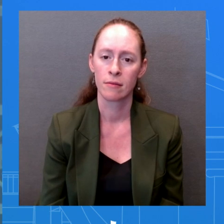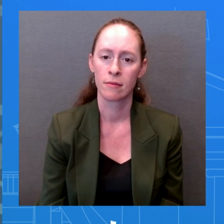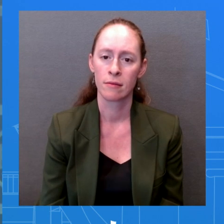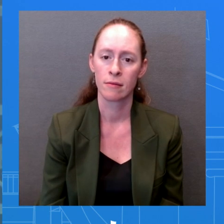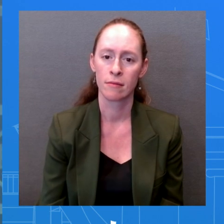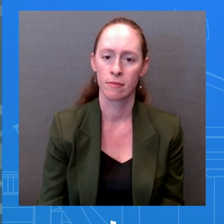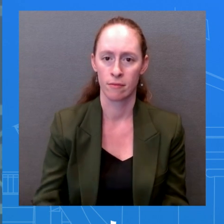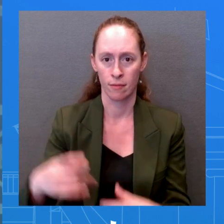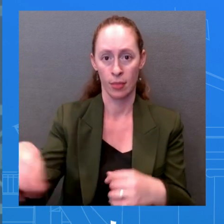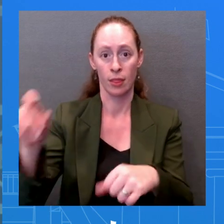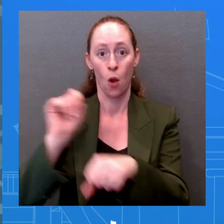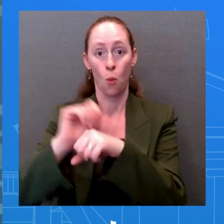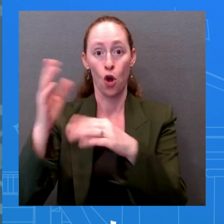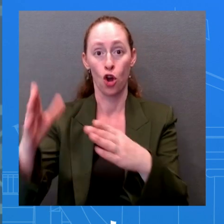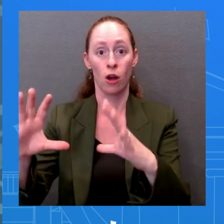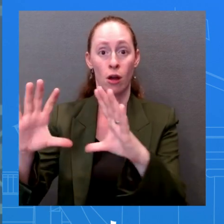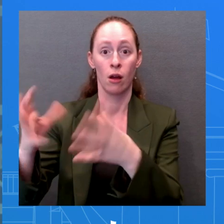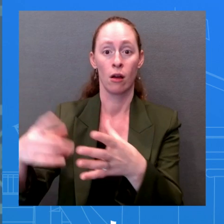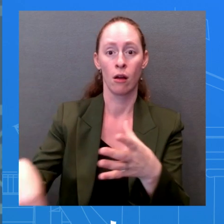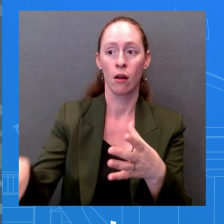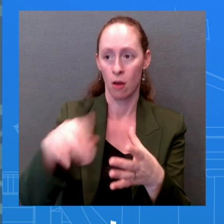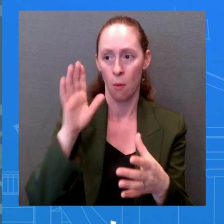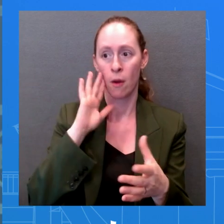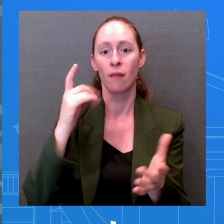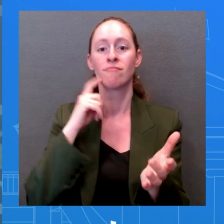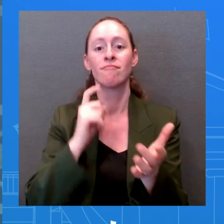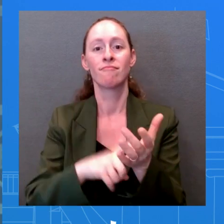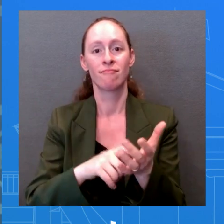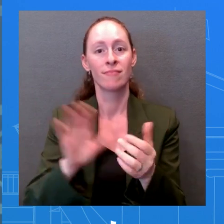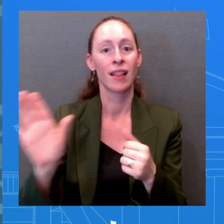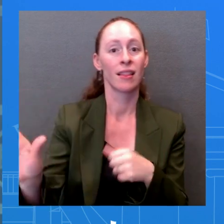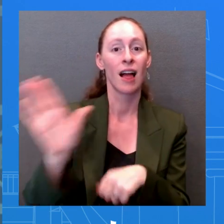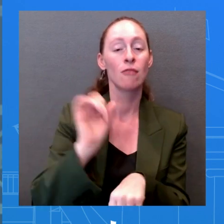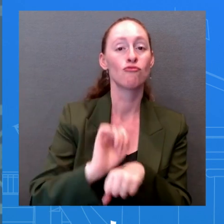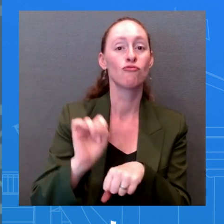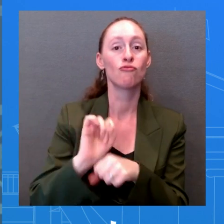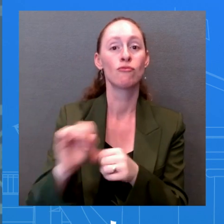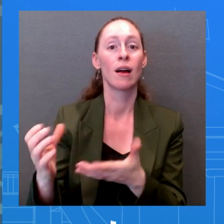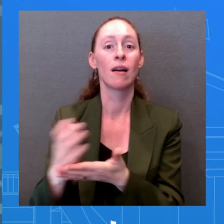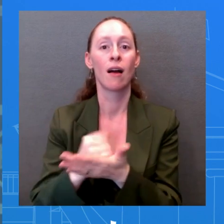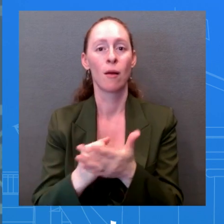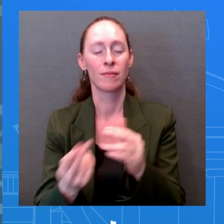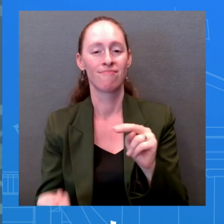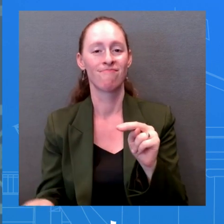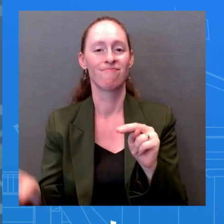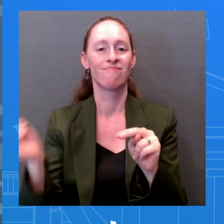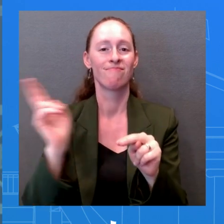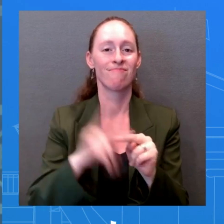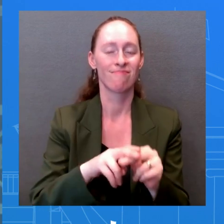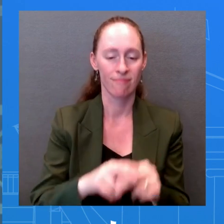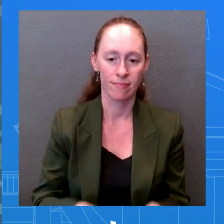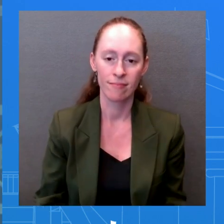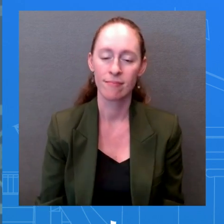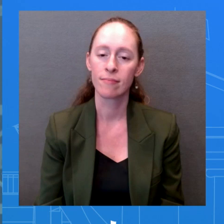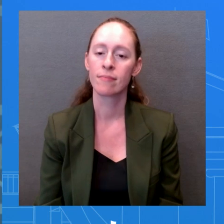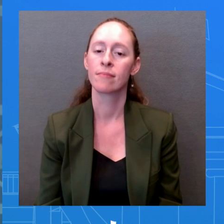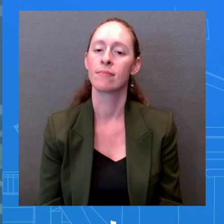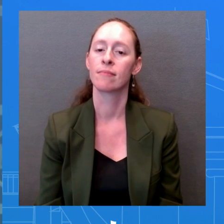Improved working conditions. That is important. And peace of mind around their healthcare costs. All of this is hard earned.